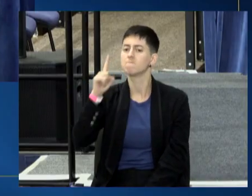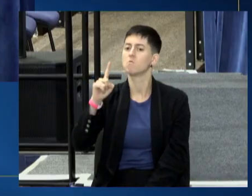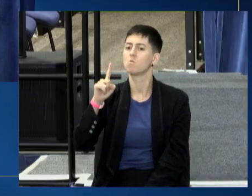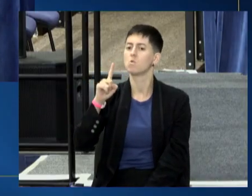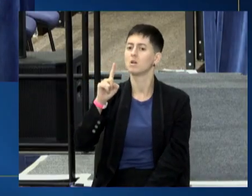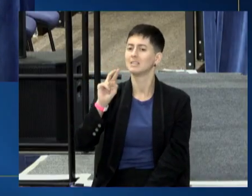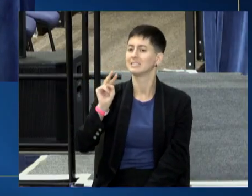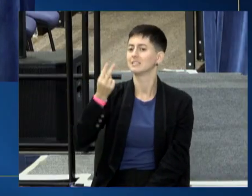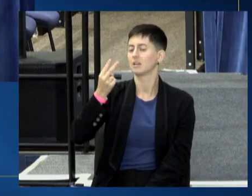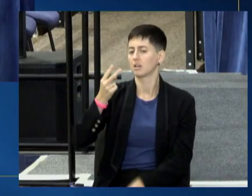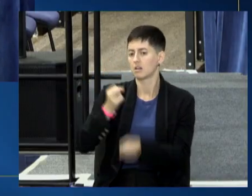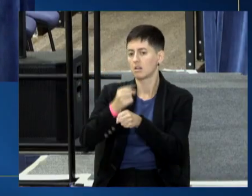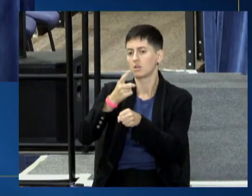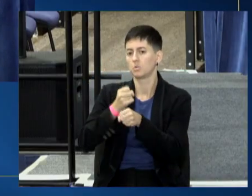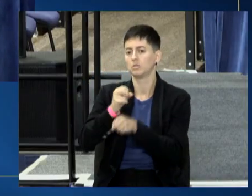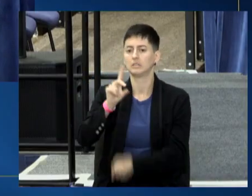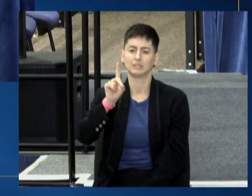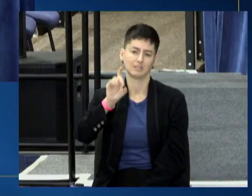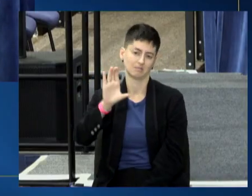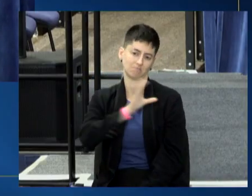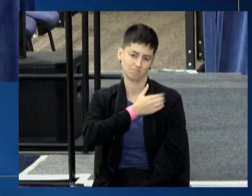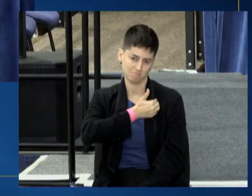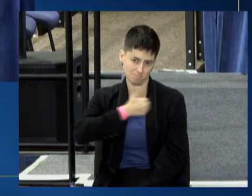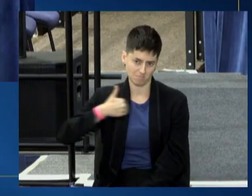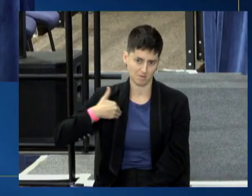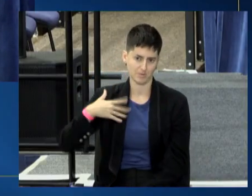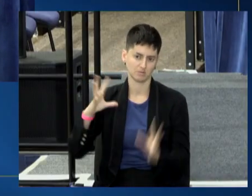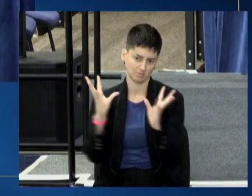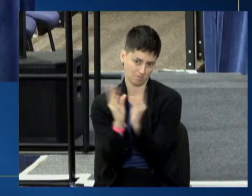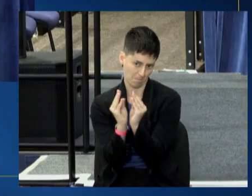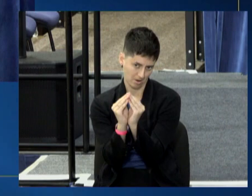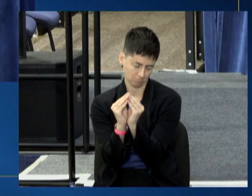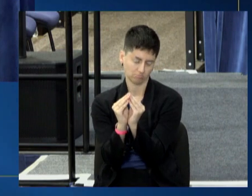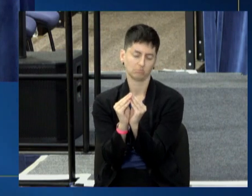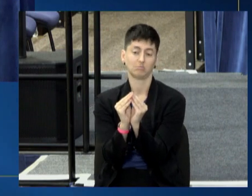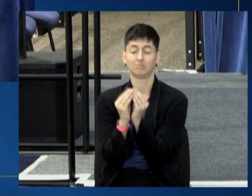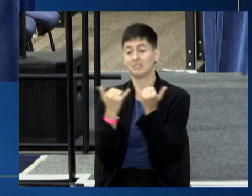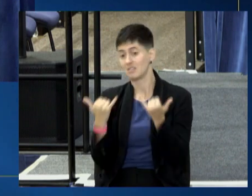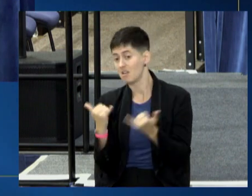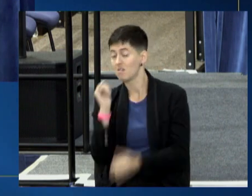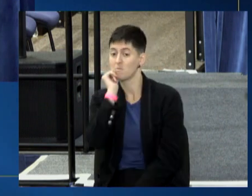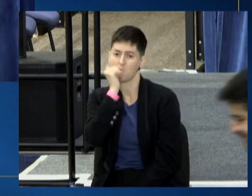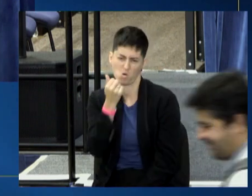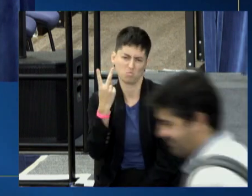Over the course of these next two days, representatives from across the U.S. and